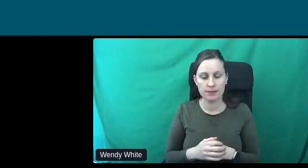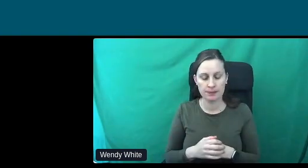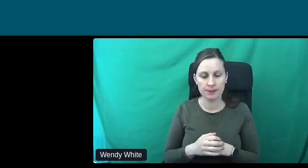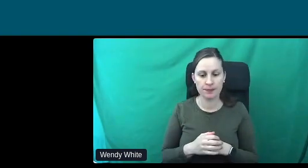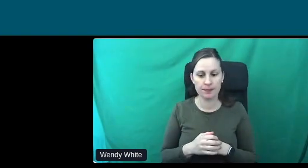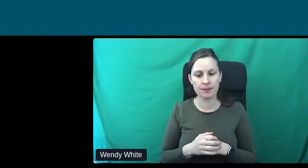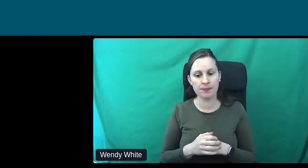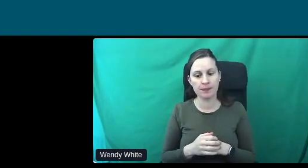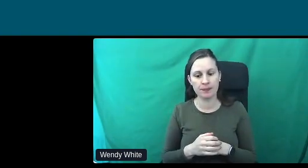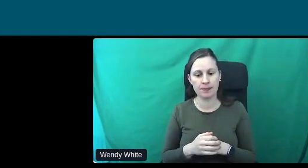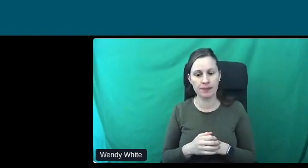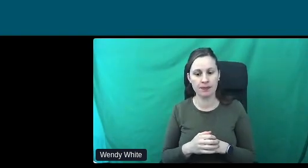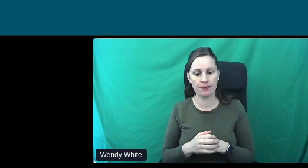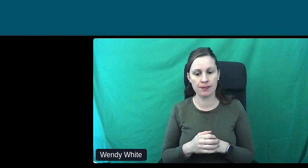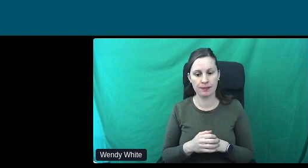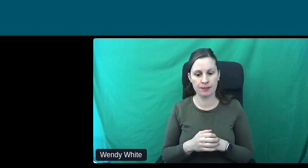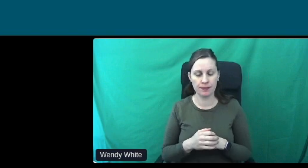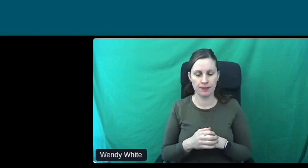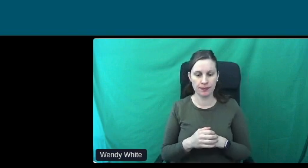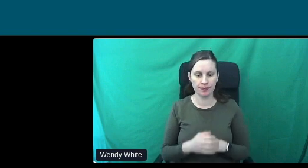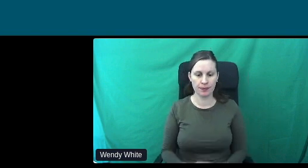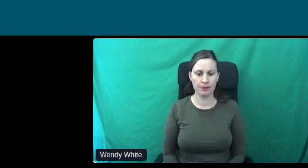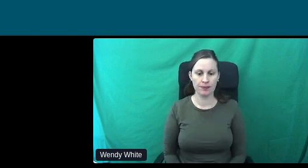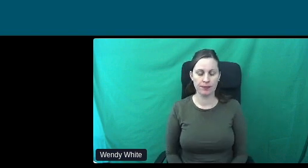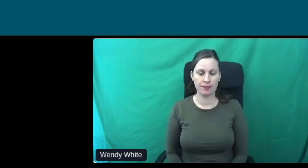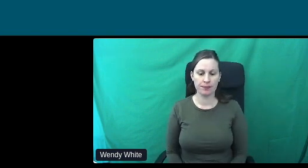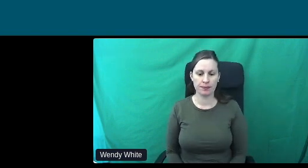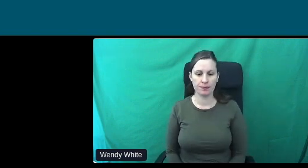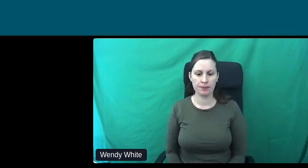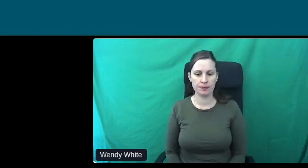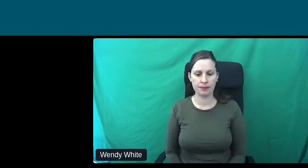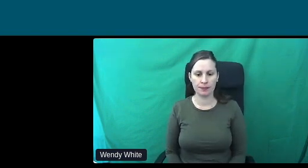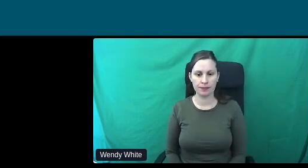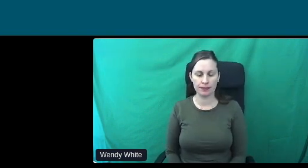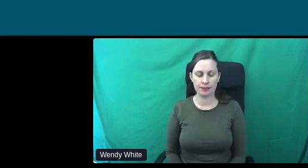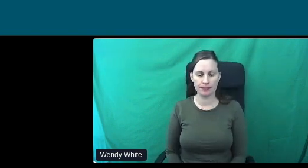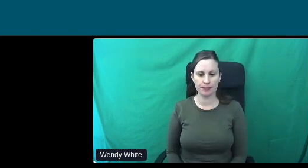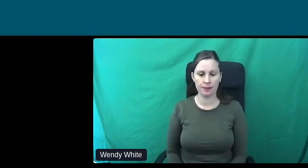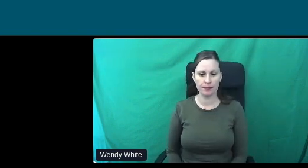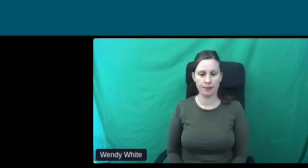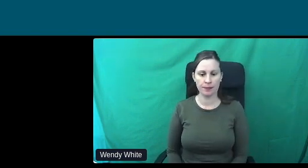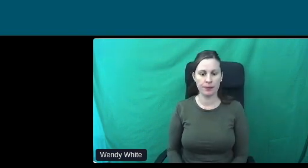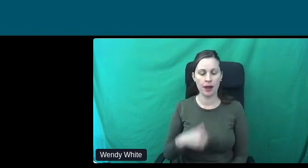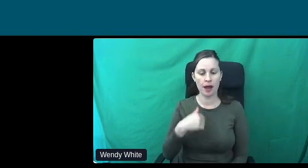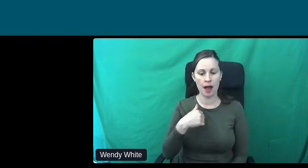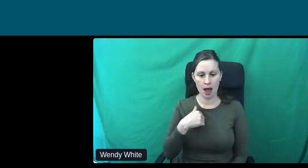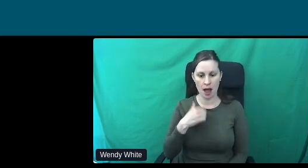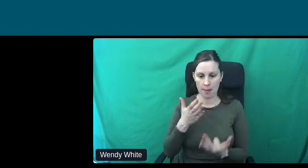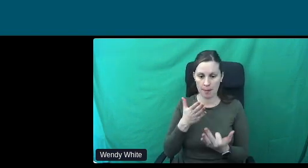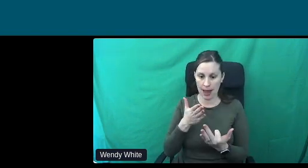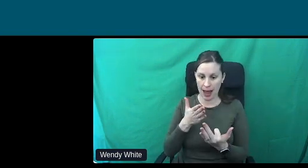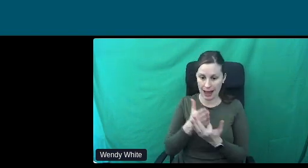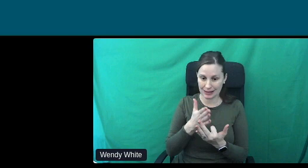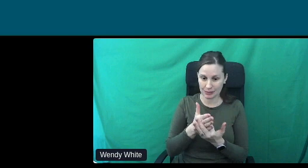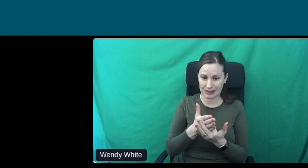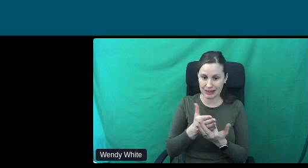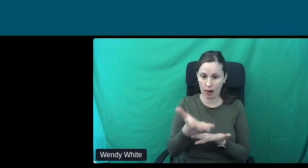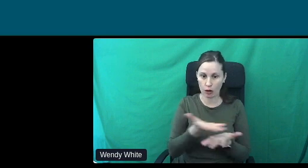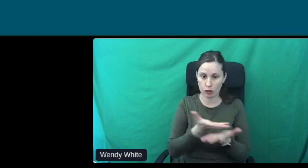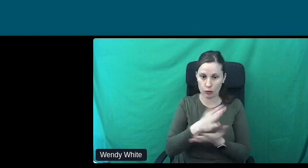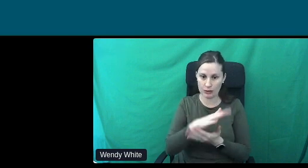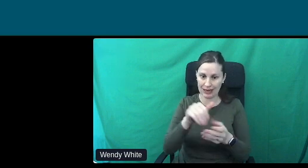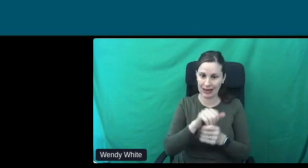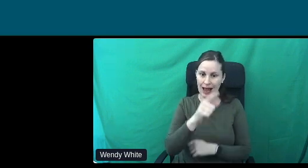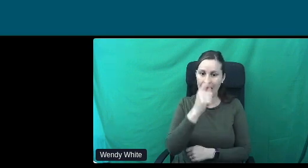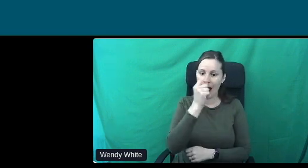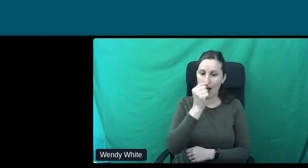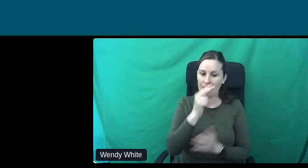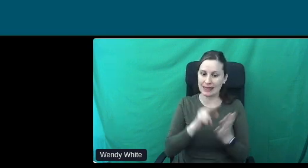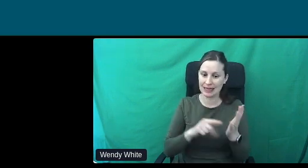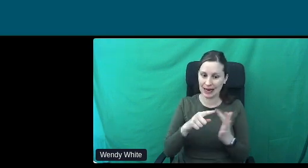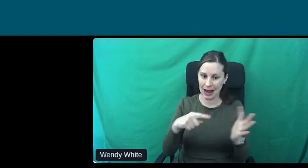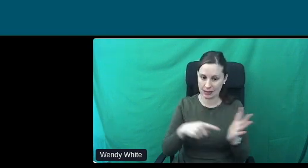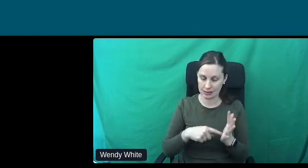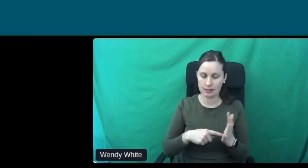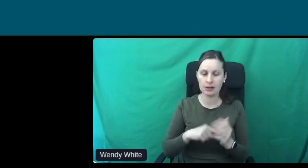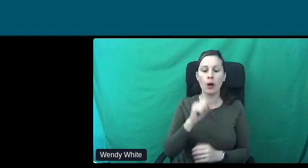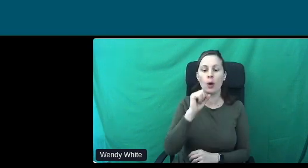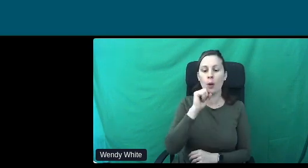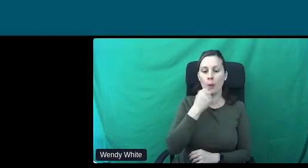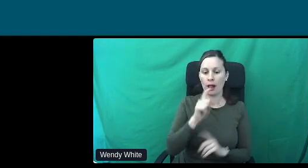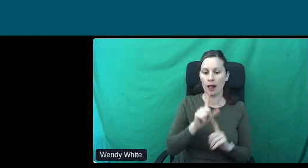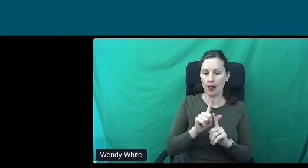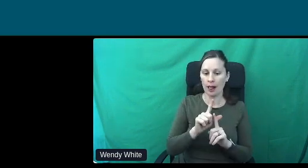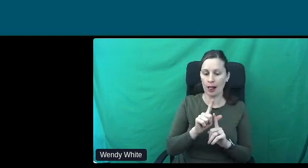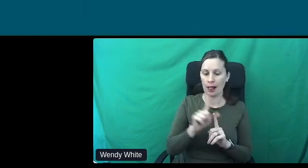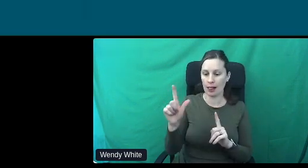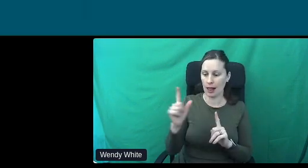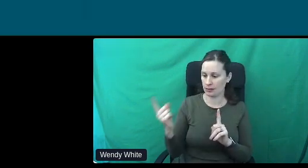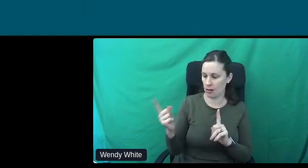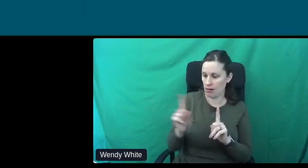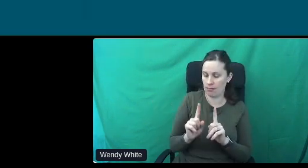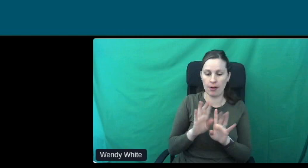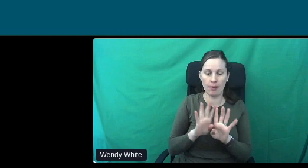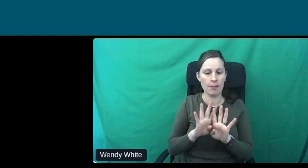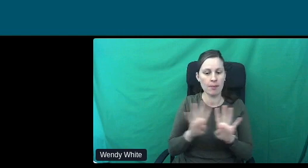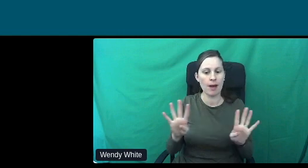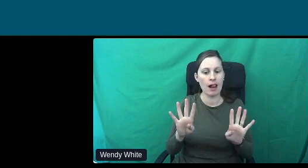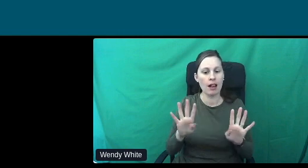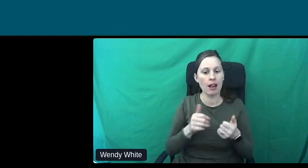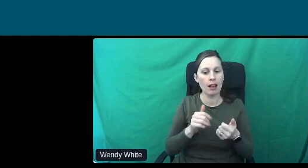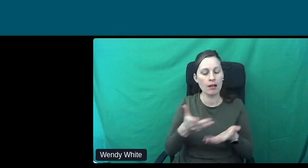and I'll be joined later on during the panel discussion with one of my colleagues, Claire Post.